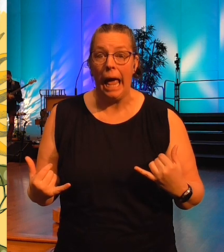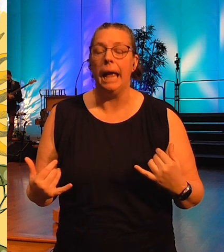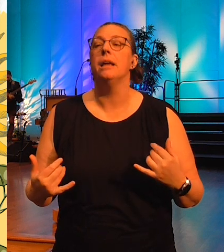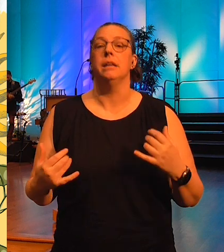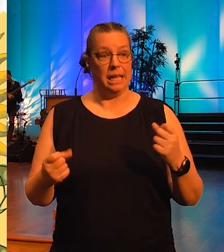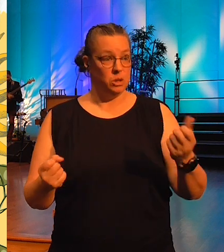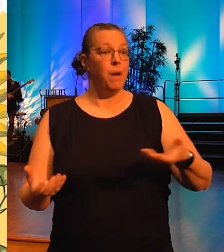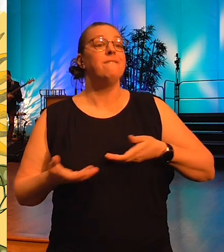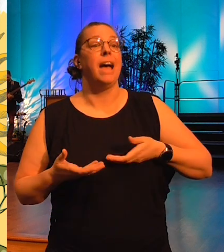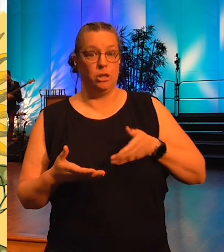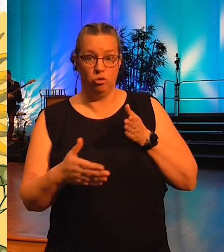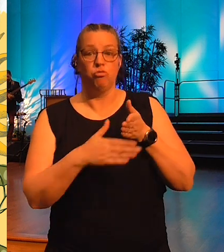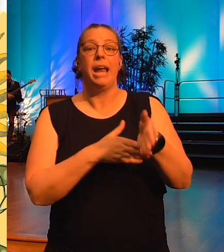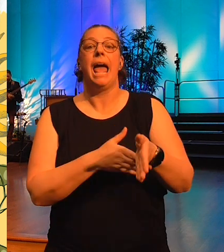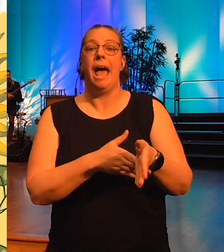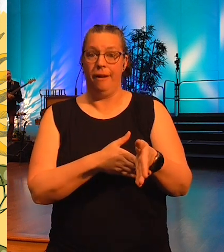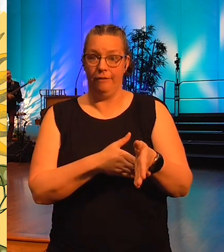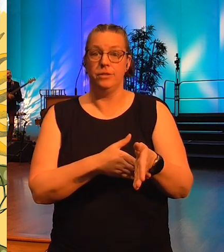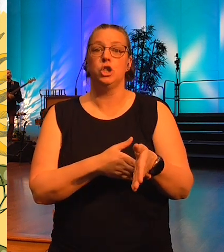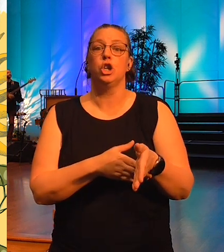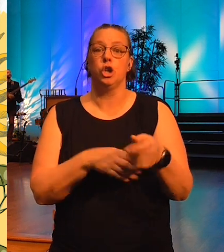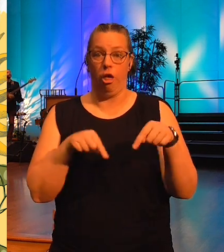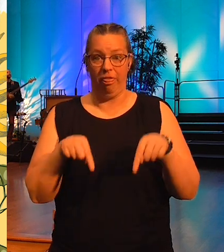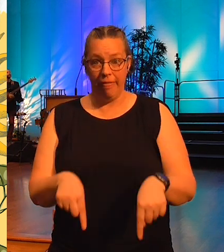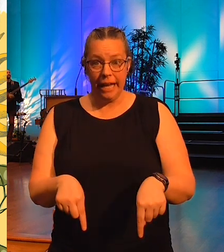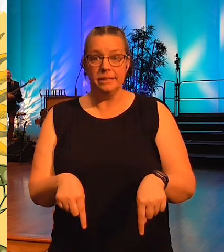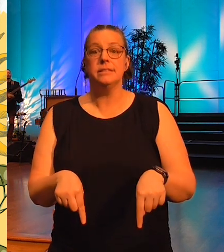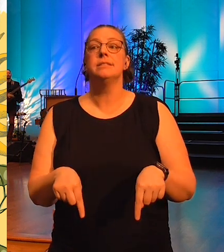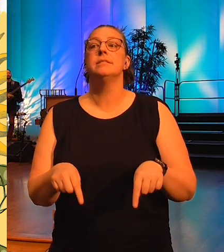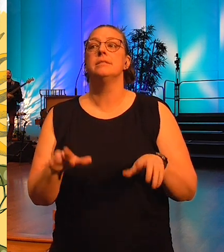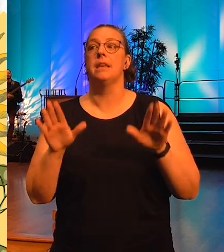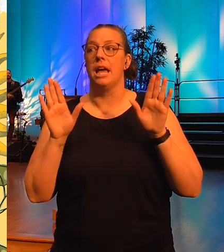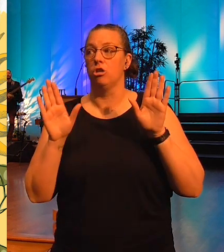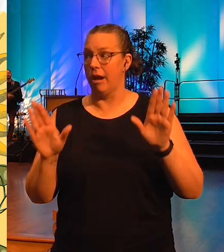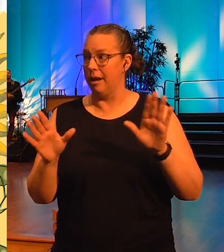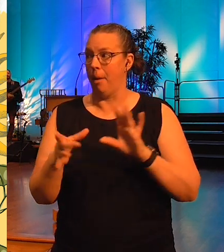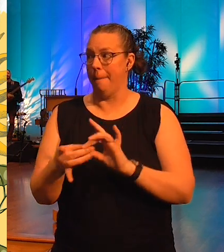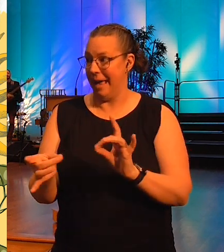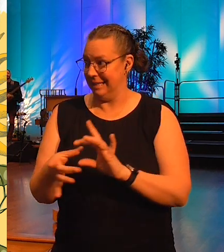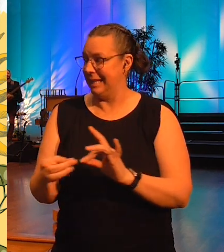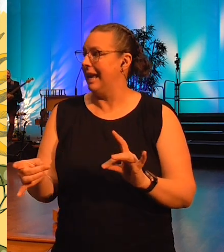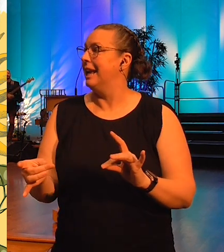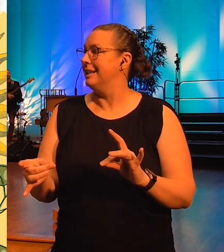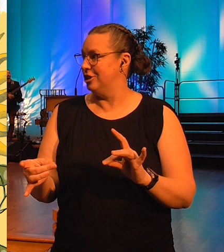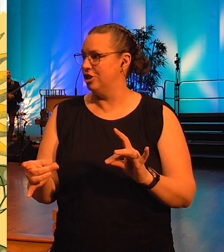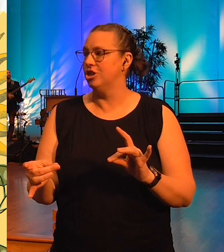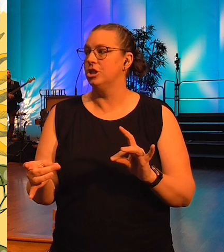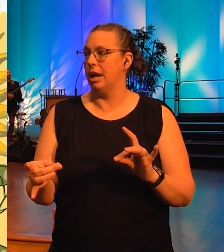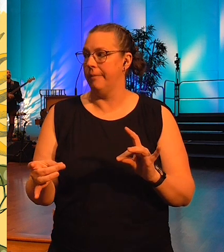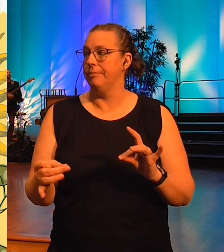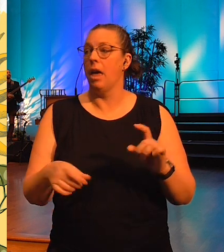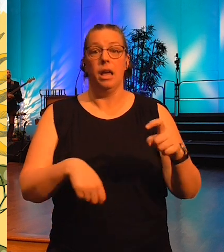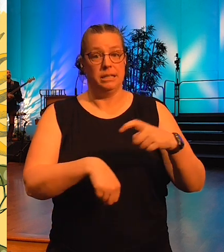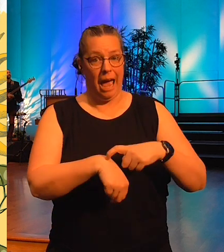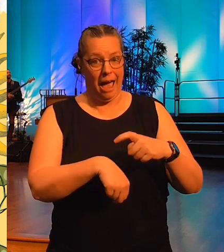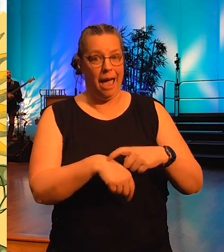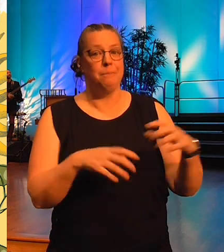the vote right after um of this incredible incredible message and uh time together to